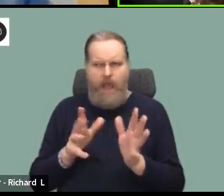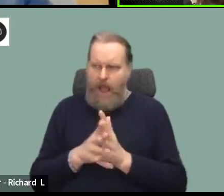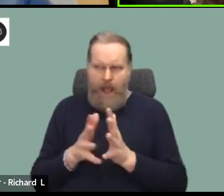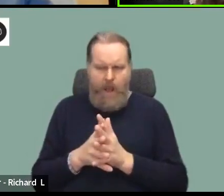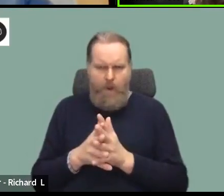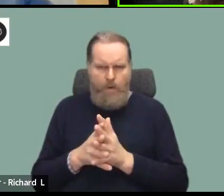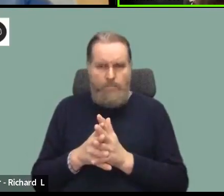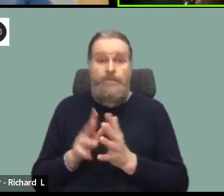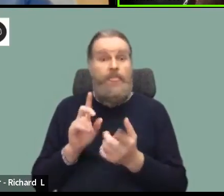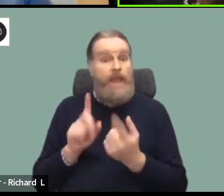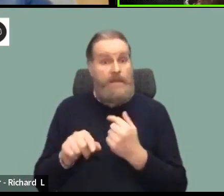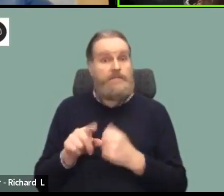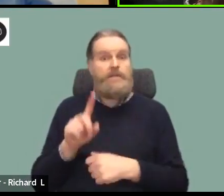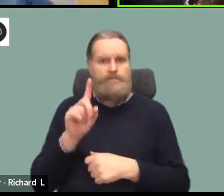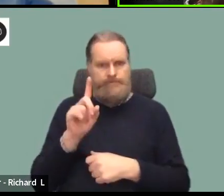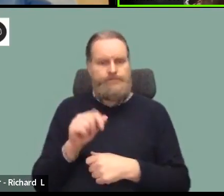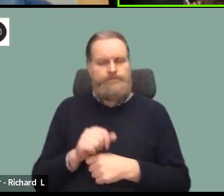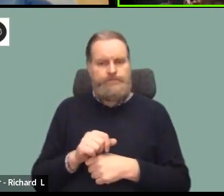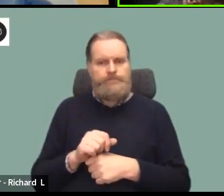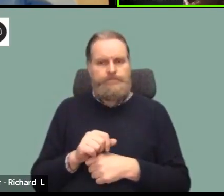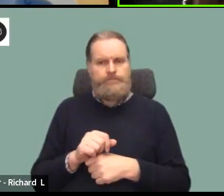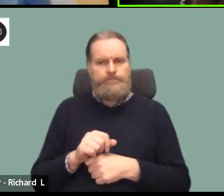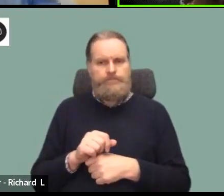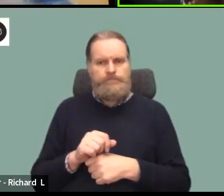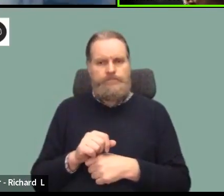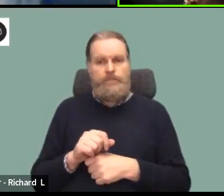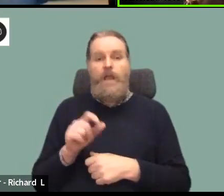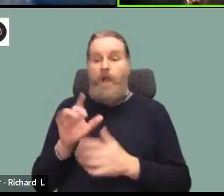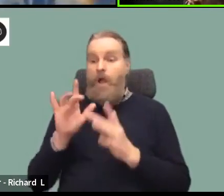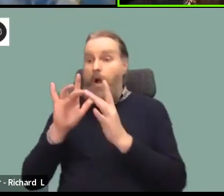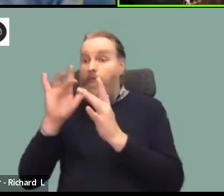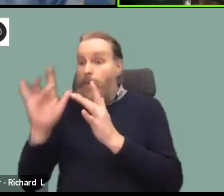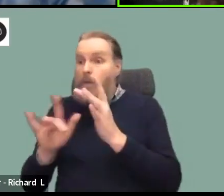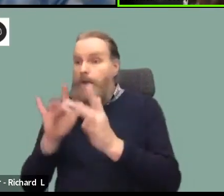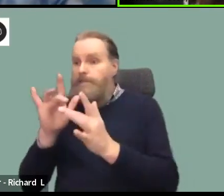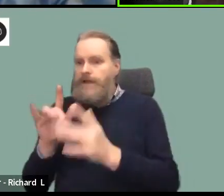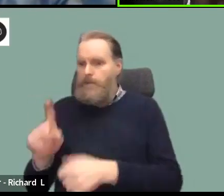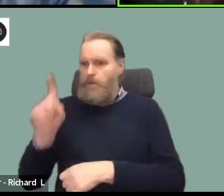pCs is levy, is that possible. And just to answer that.